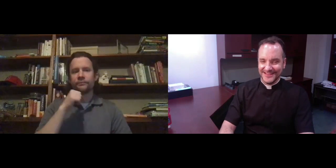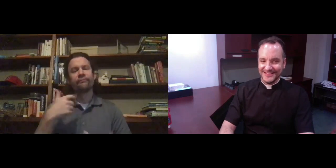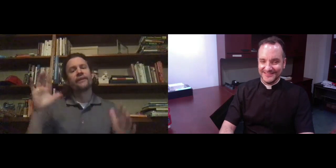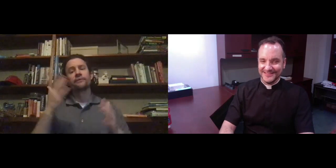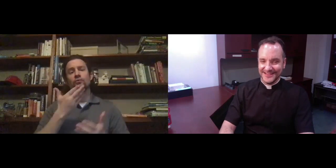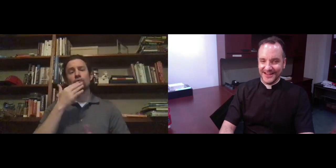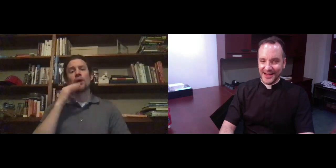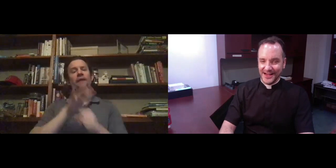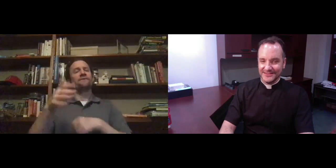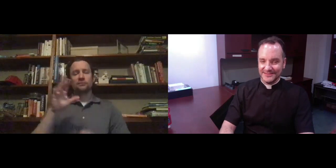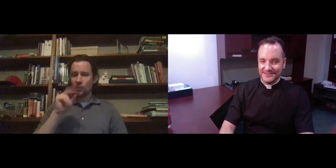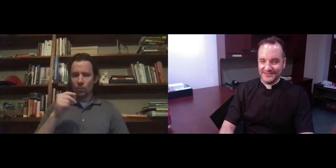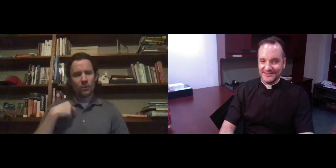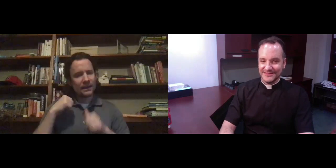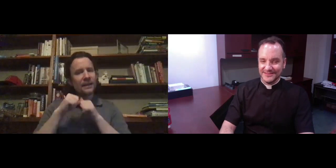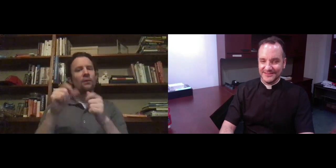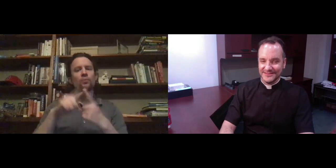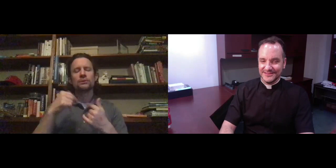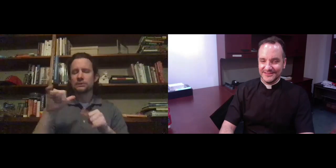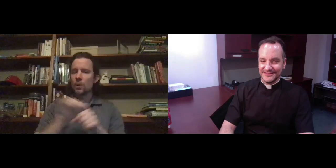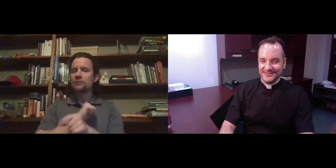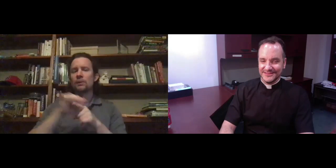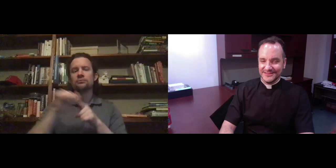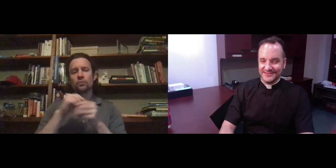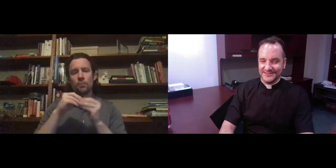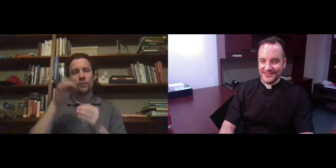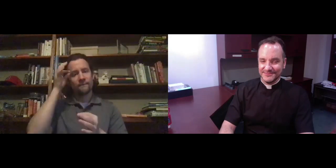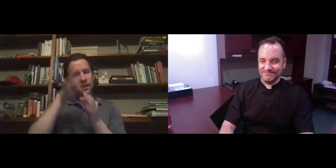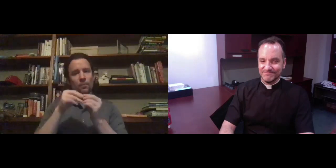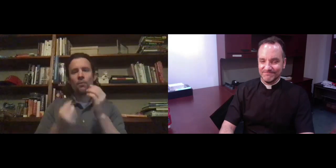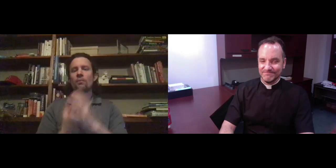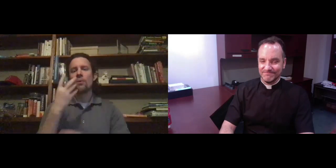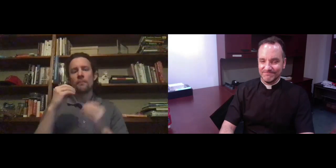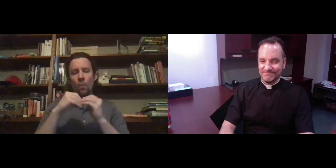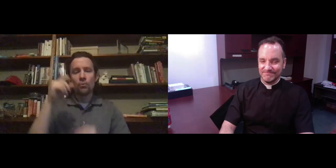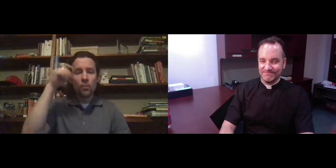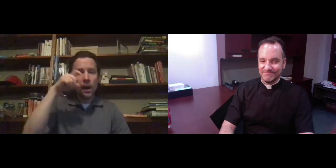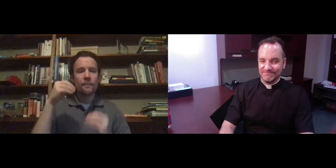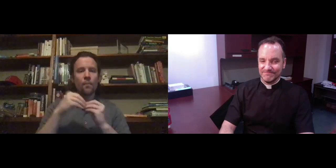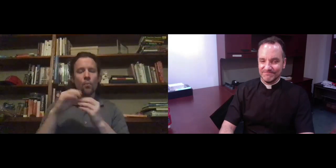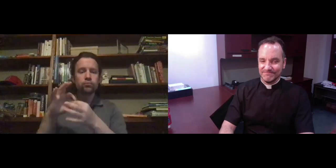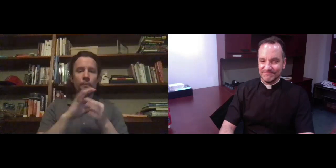and work on your inner conversion as a discipline and then your faith will